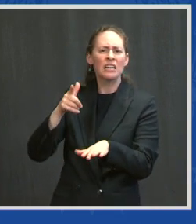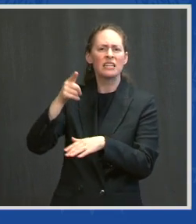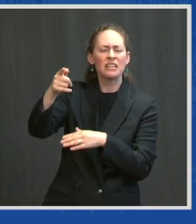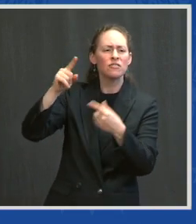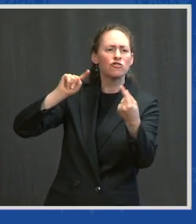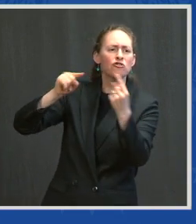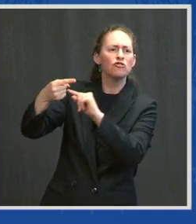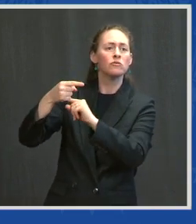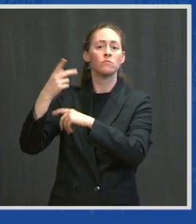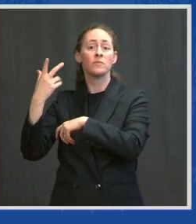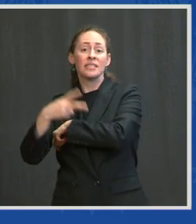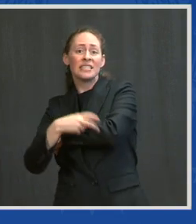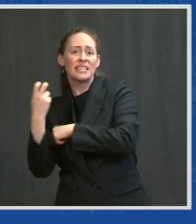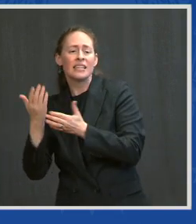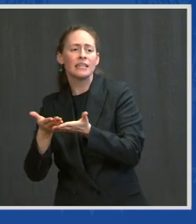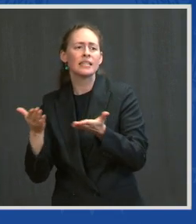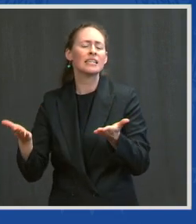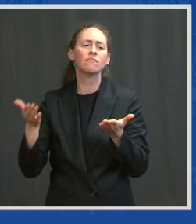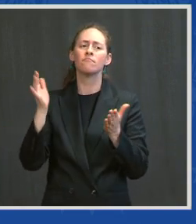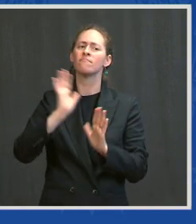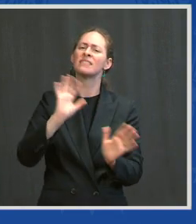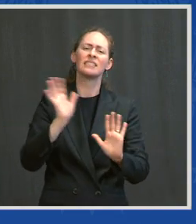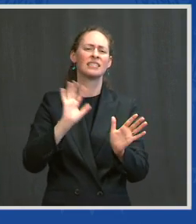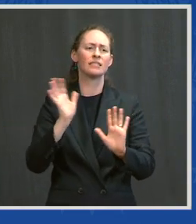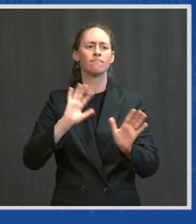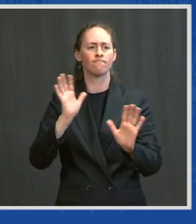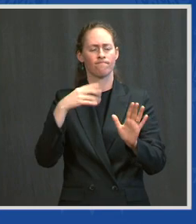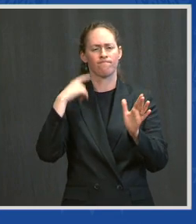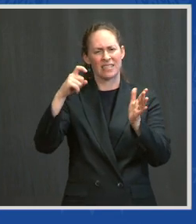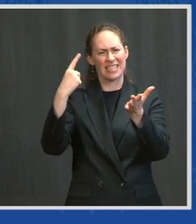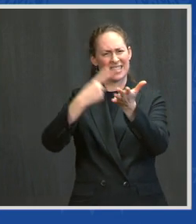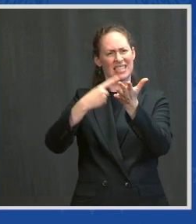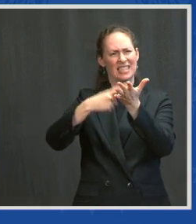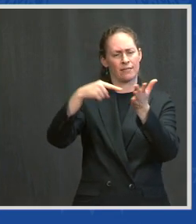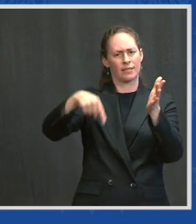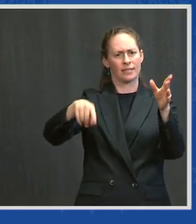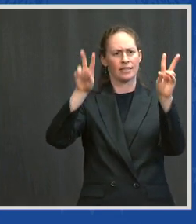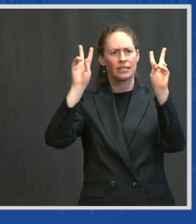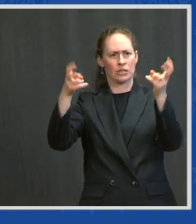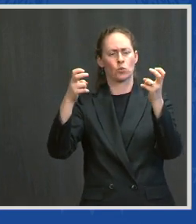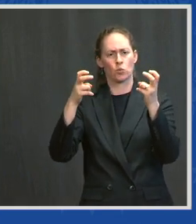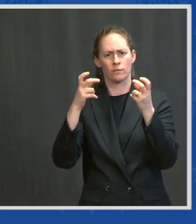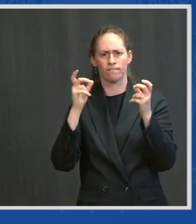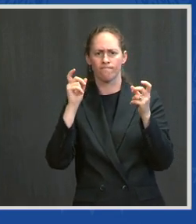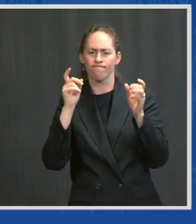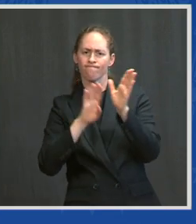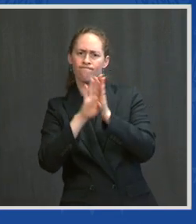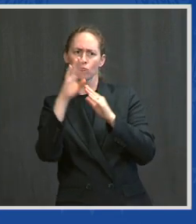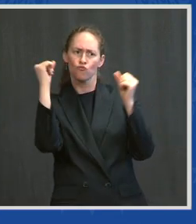and crime-prevention strategy we're laying out today. Folks, this shouldn't be a red or blue issue;